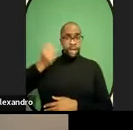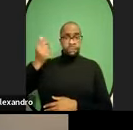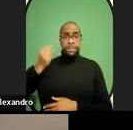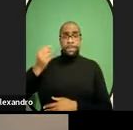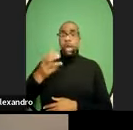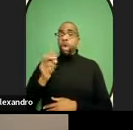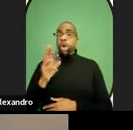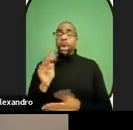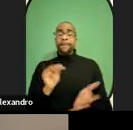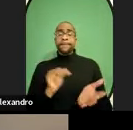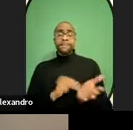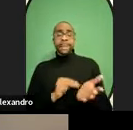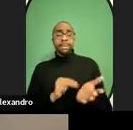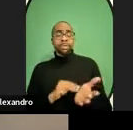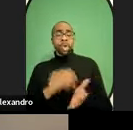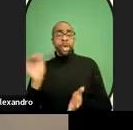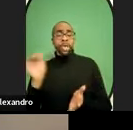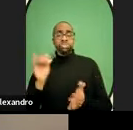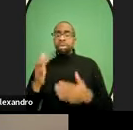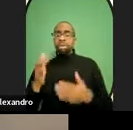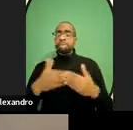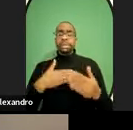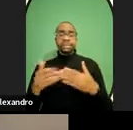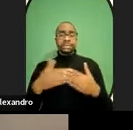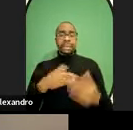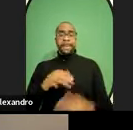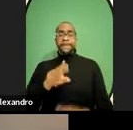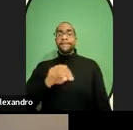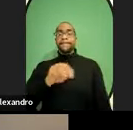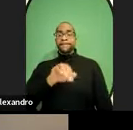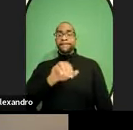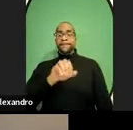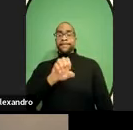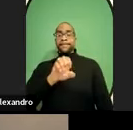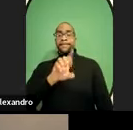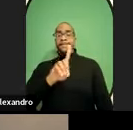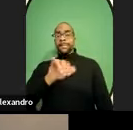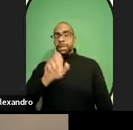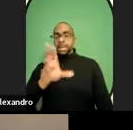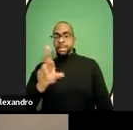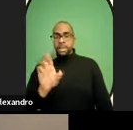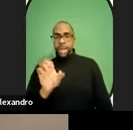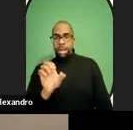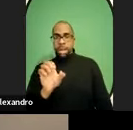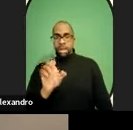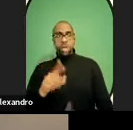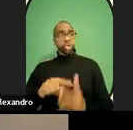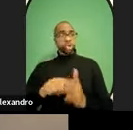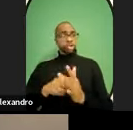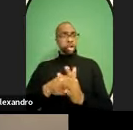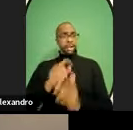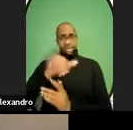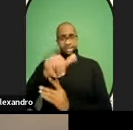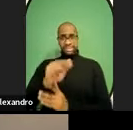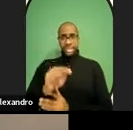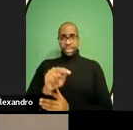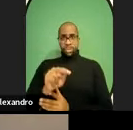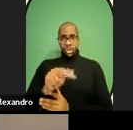it's it's government or. you know you know, that you know, Medicare, Medicaid, which you know, Medicare, Medicaid, one. I'm starting from January those. steps